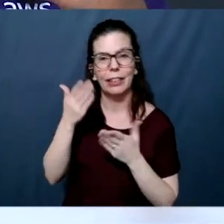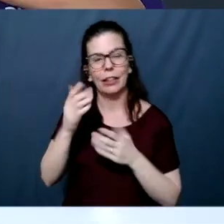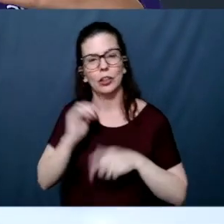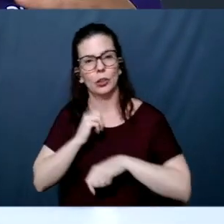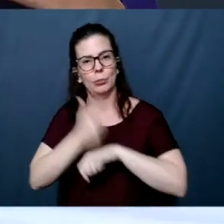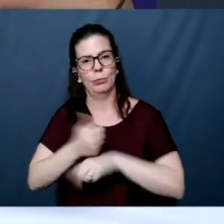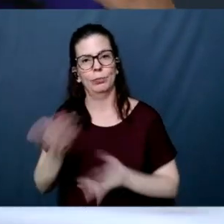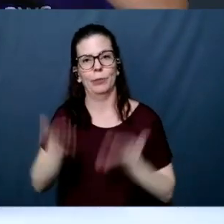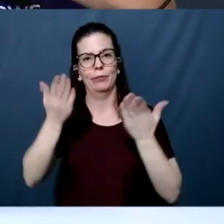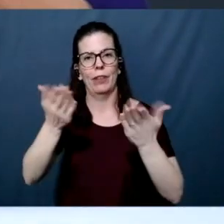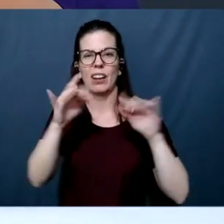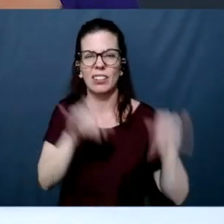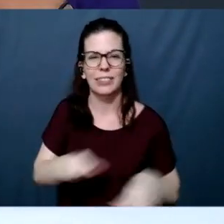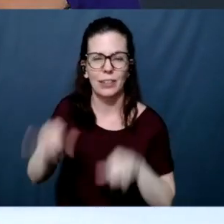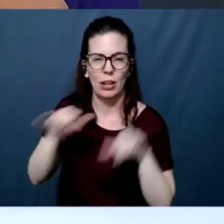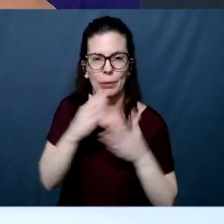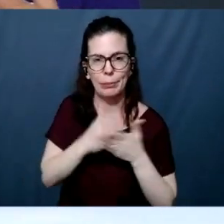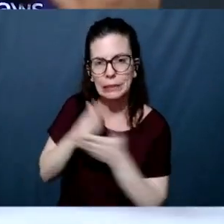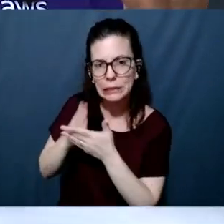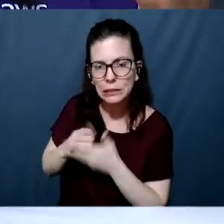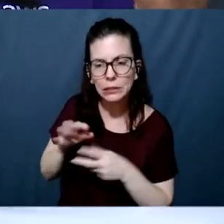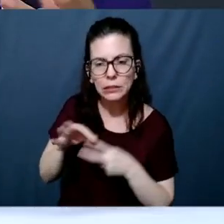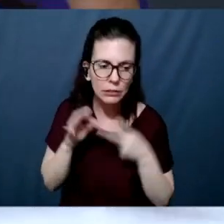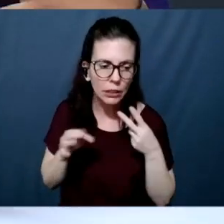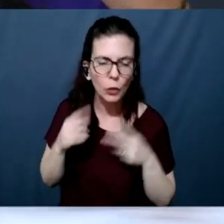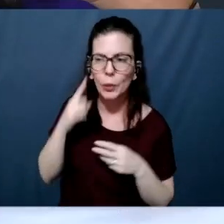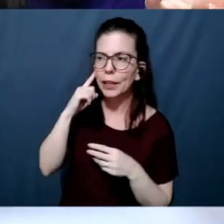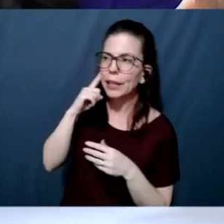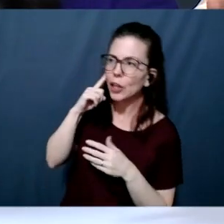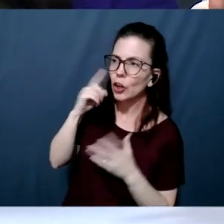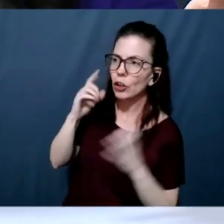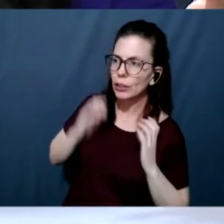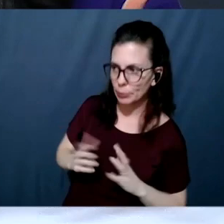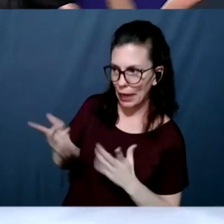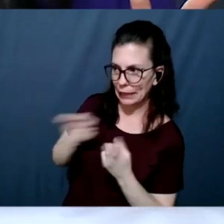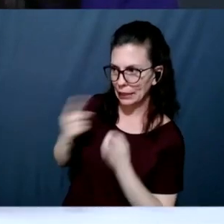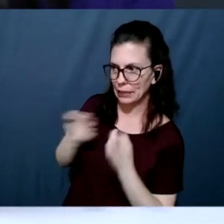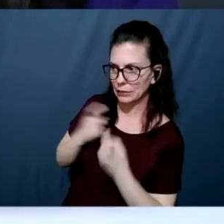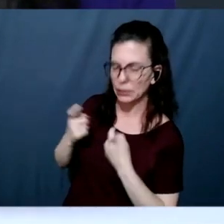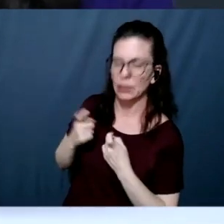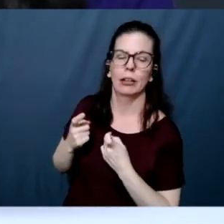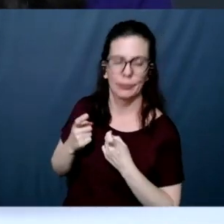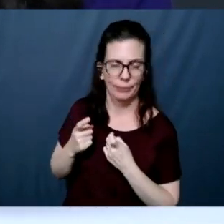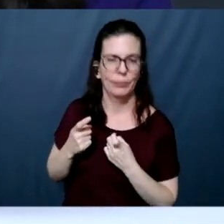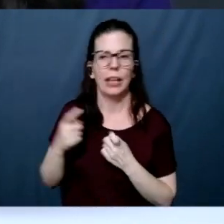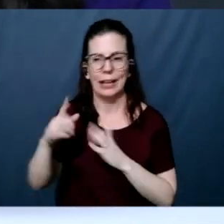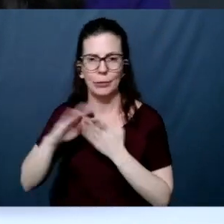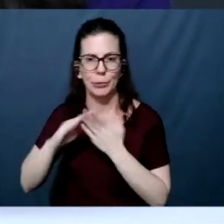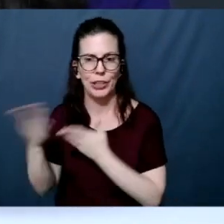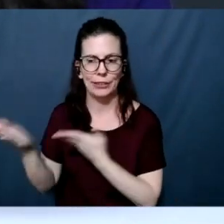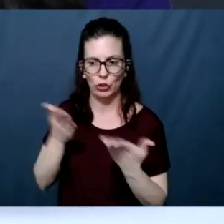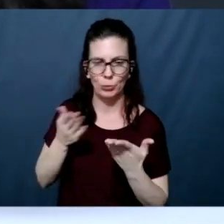Like we hear a lot of customers asking for it. And then if the community is contributing, it'll just get solved. Got it.